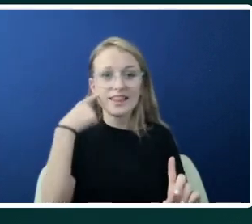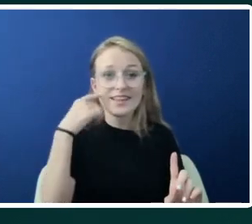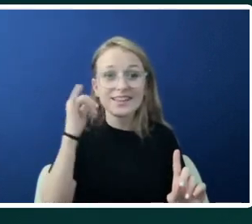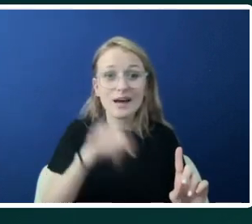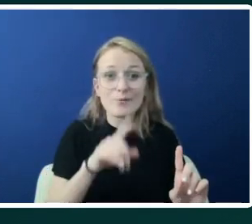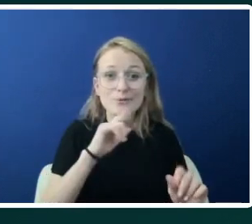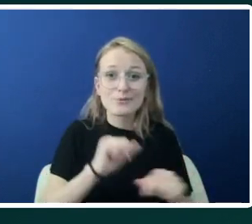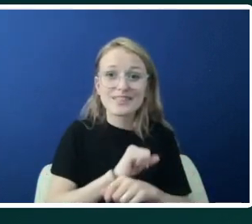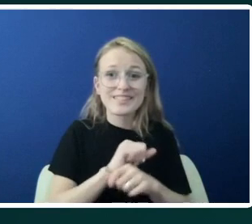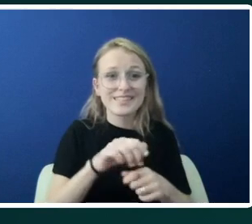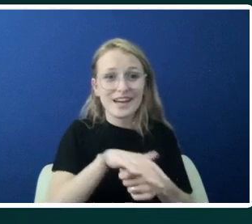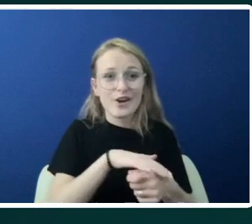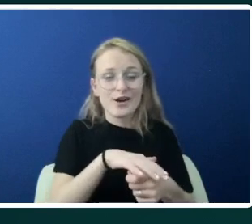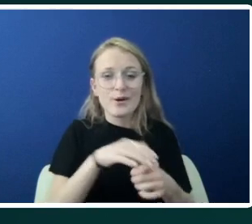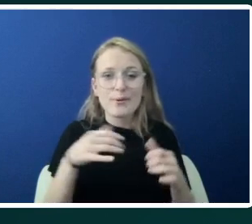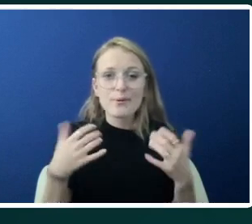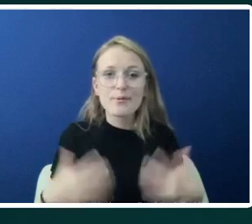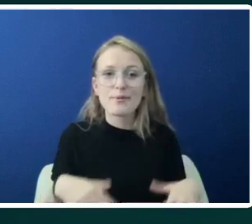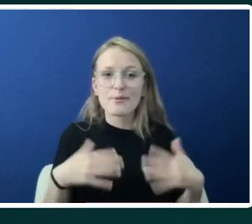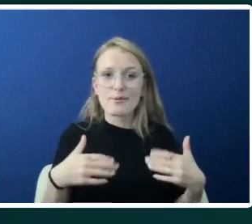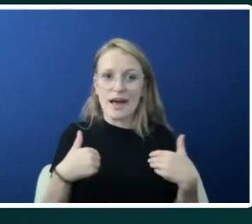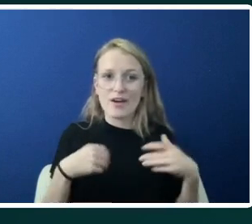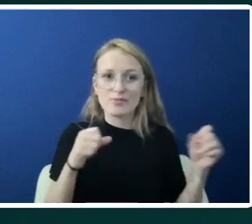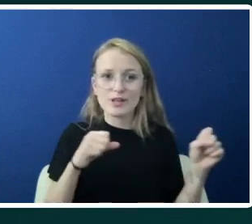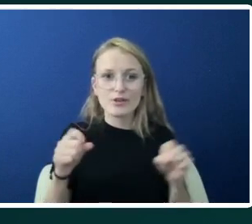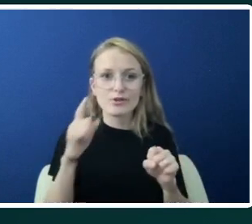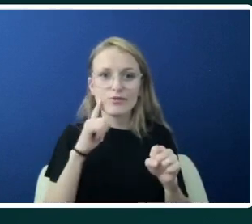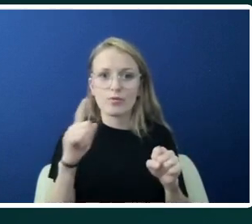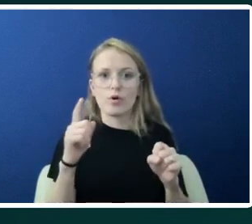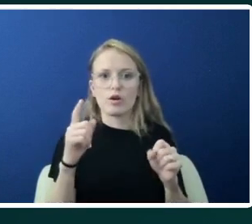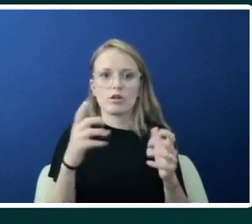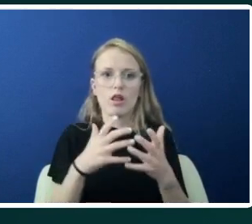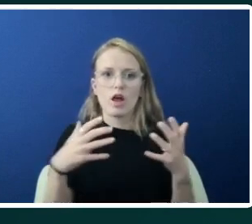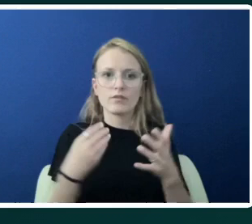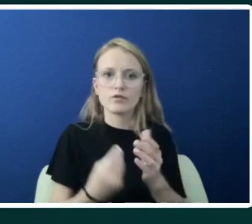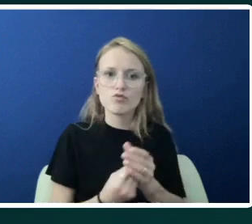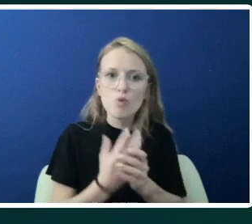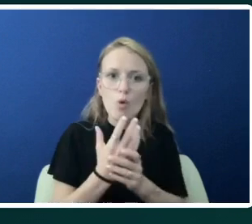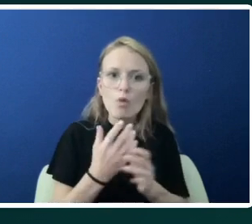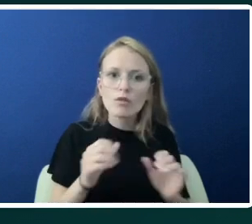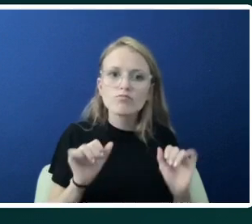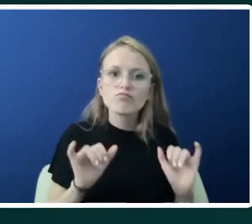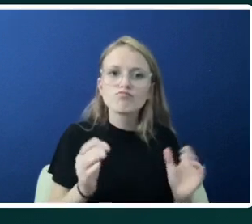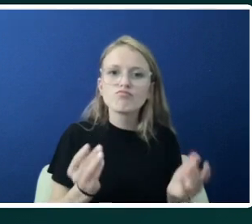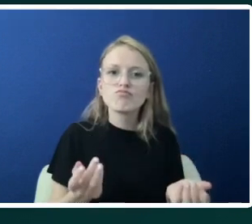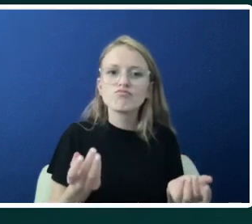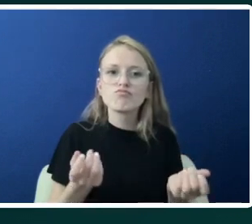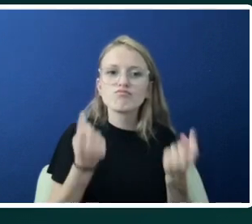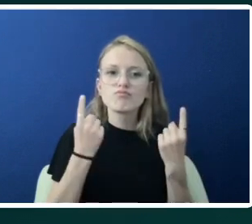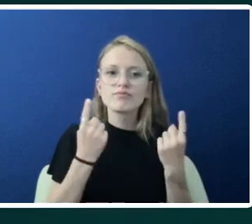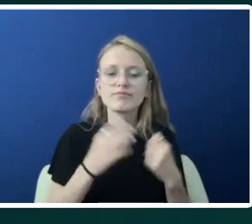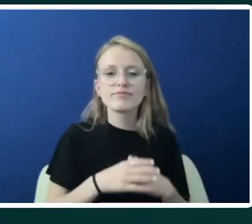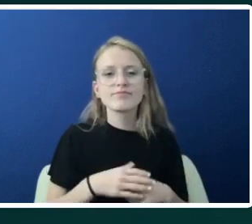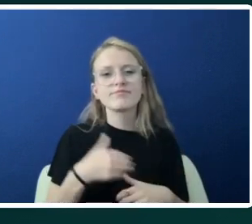that had potential for, you know, huge growth. We can move on to the next slide.